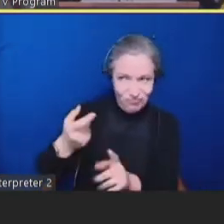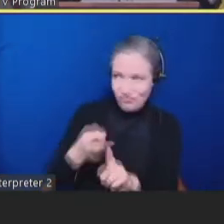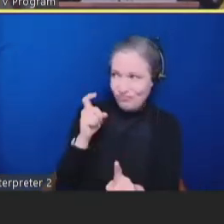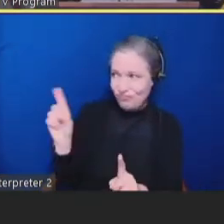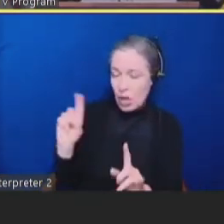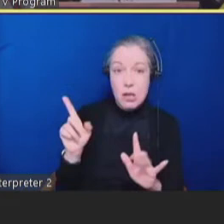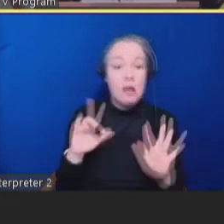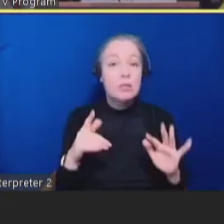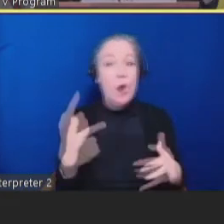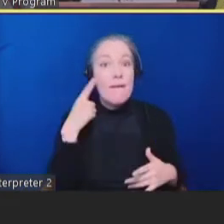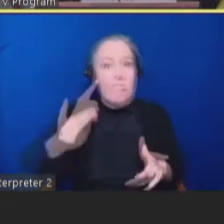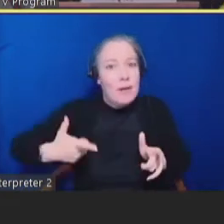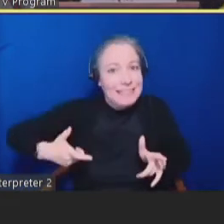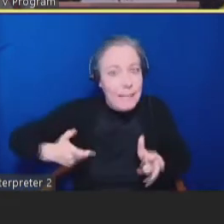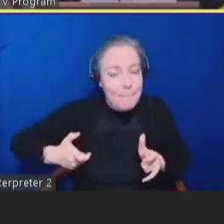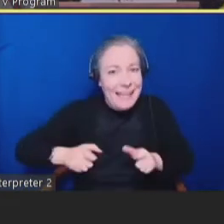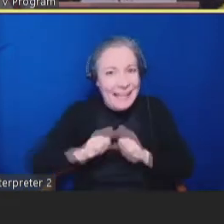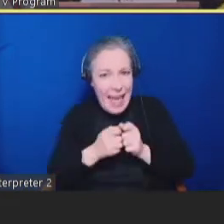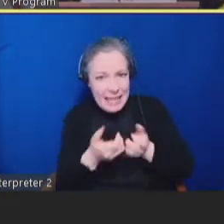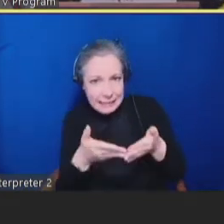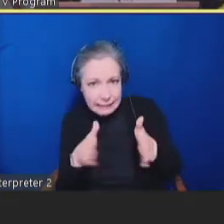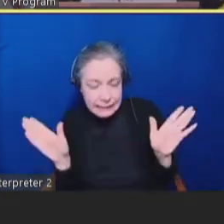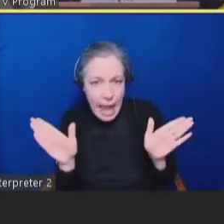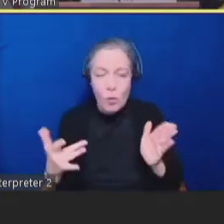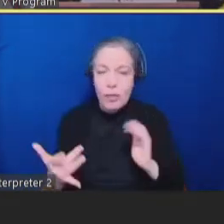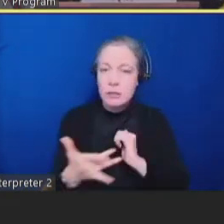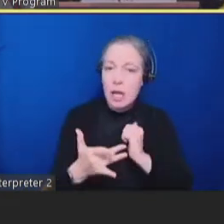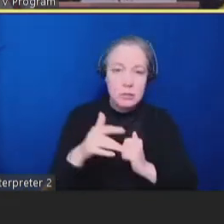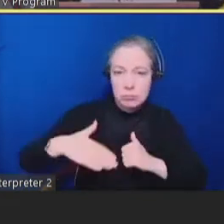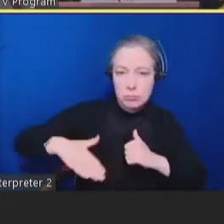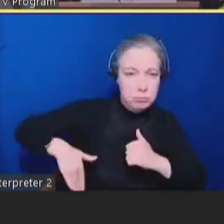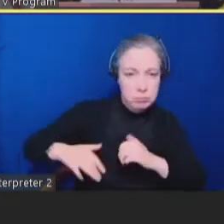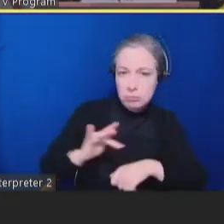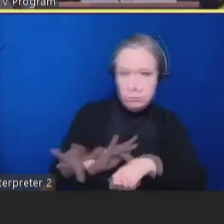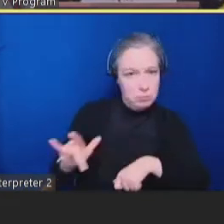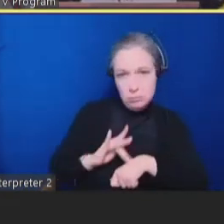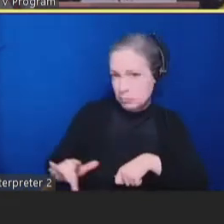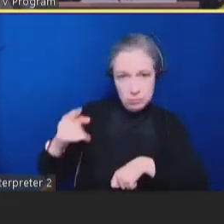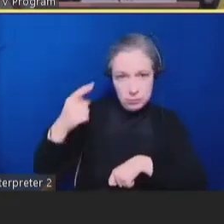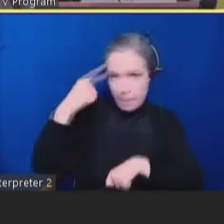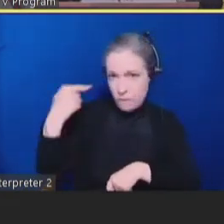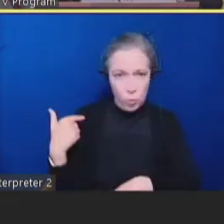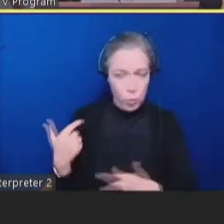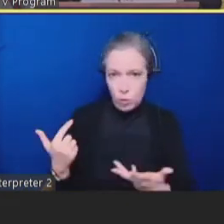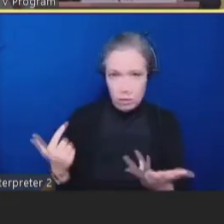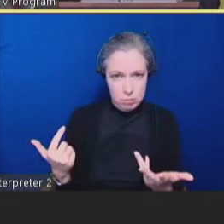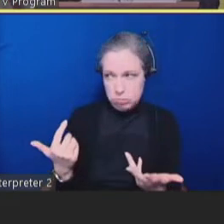at speed and scale, the technology is really not available for anyone in academia. So,